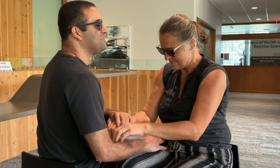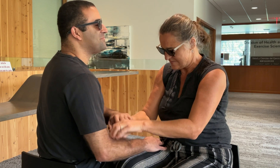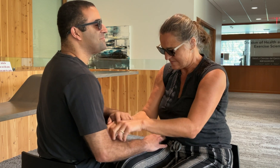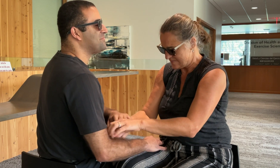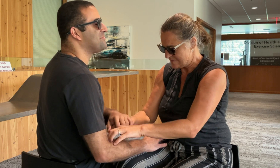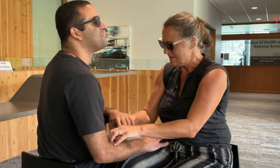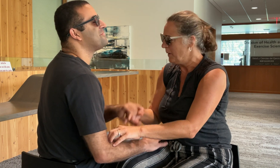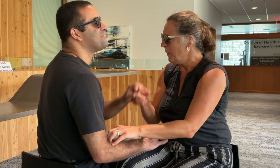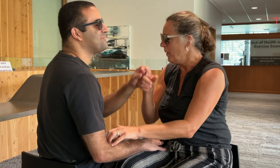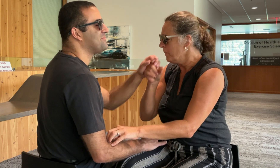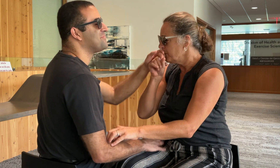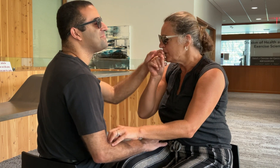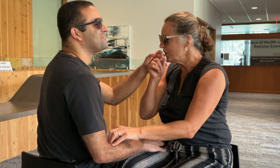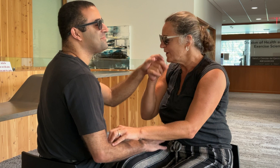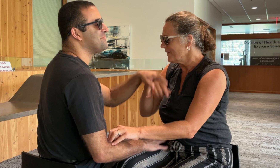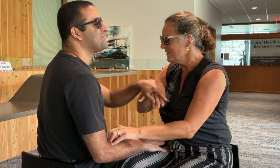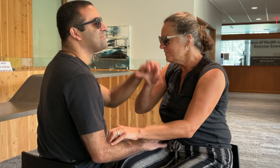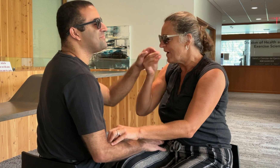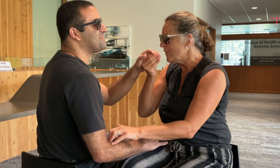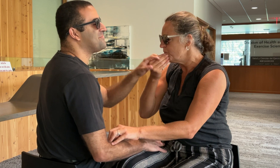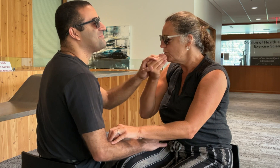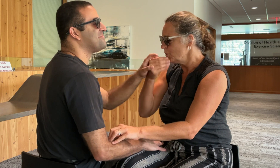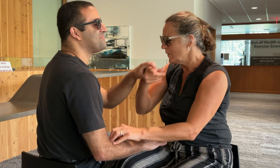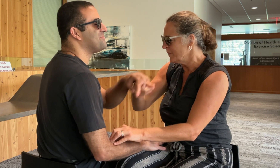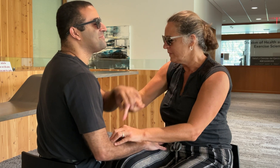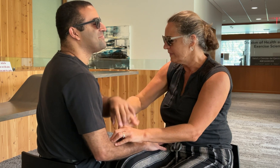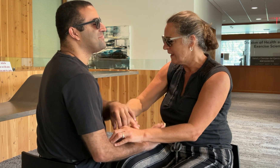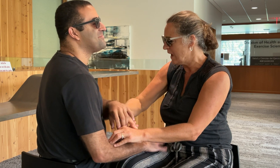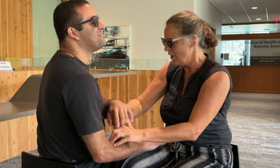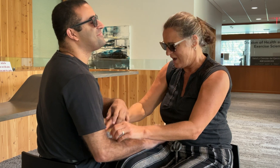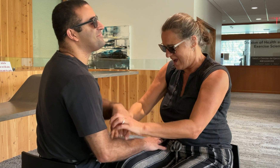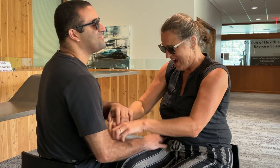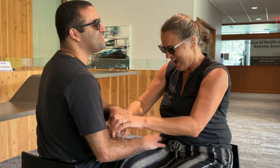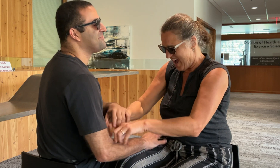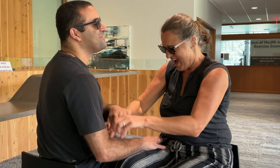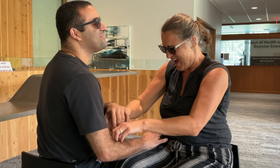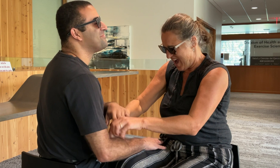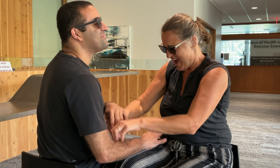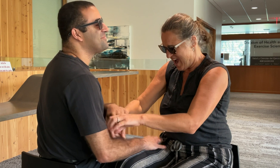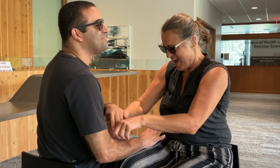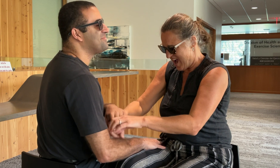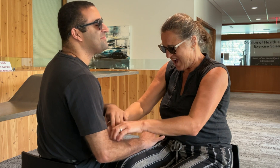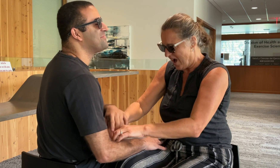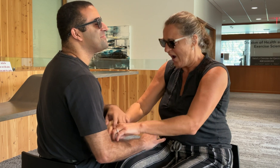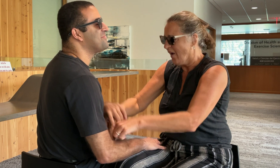Zooming out, I show the two people walking along and then curiosity drawing them to the spot where the birds were scratching.